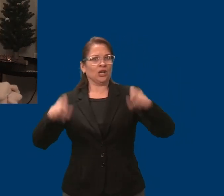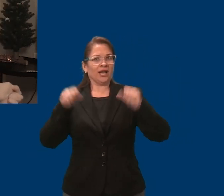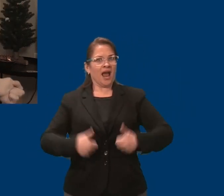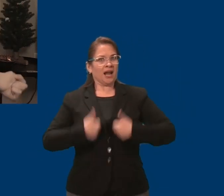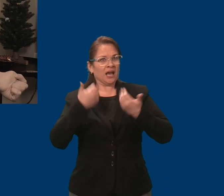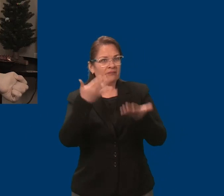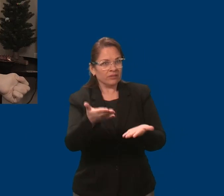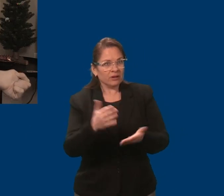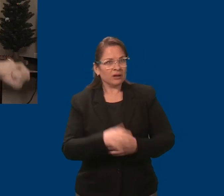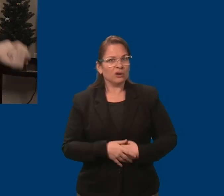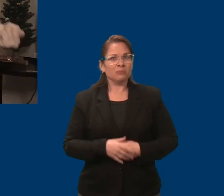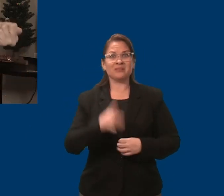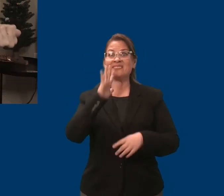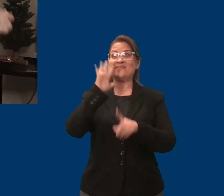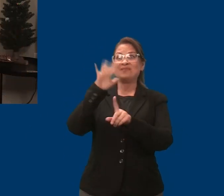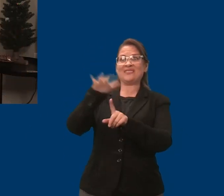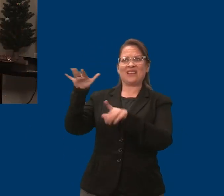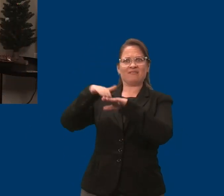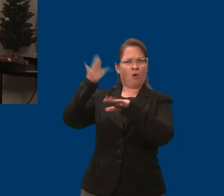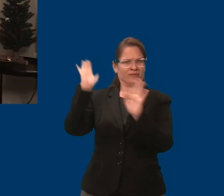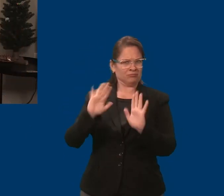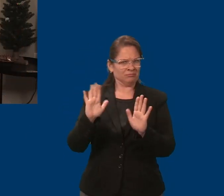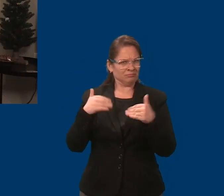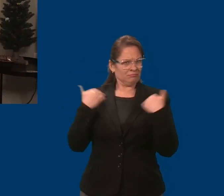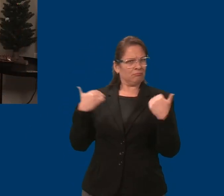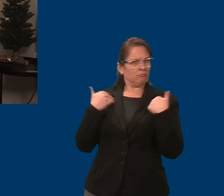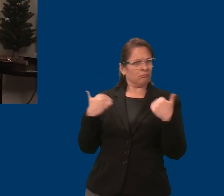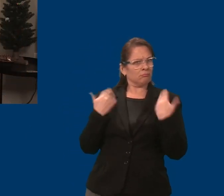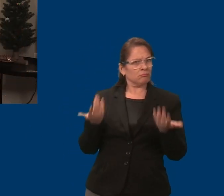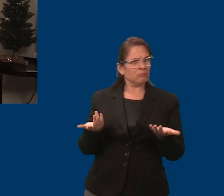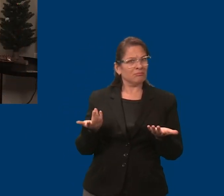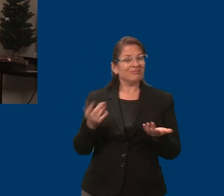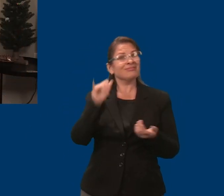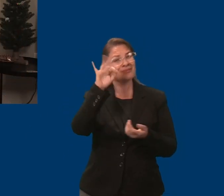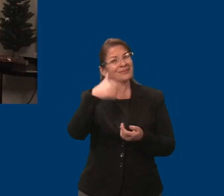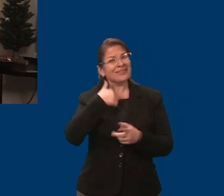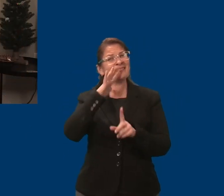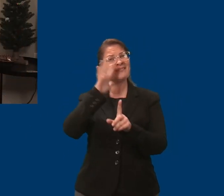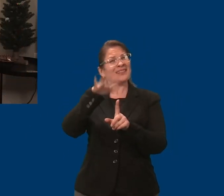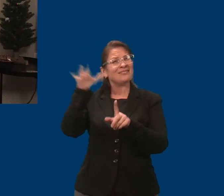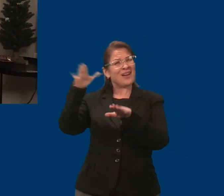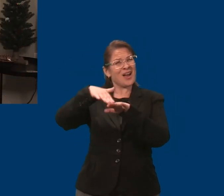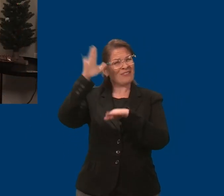because if I wanted 55+, I'd just keep living with my parents.